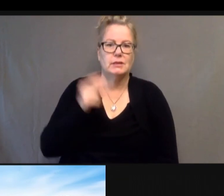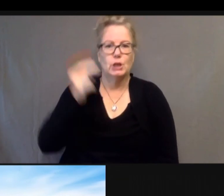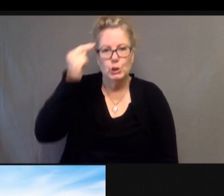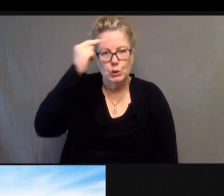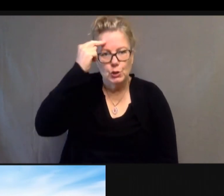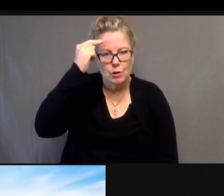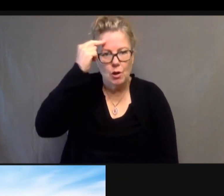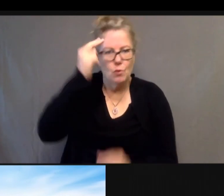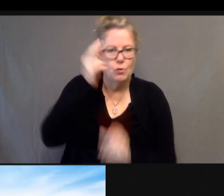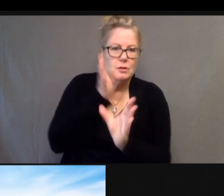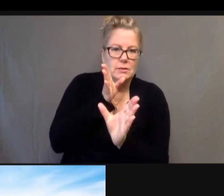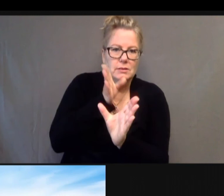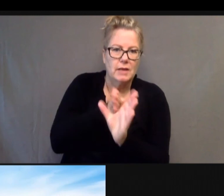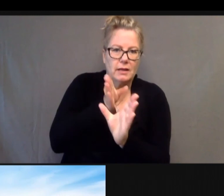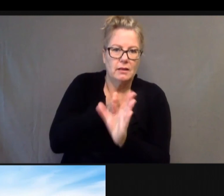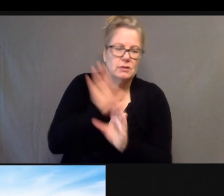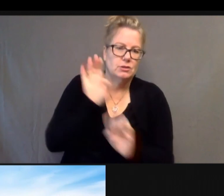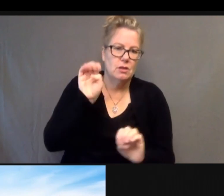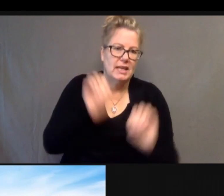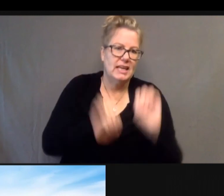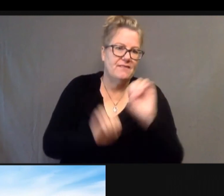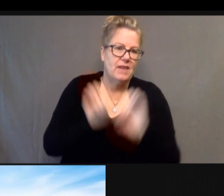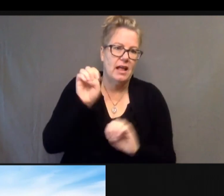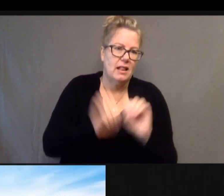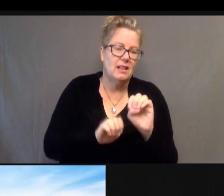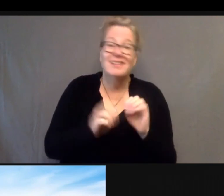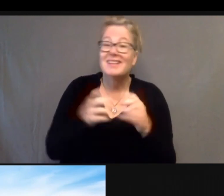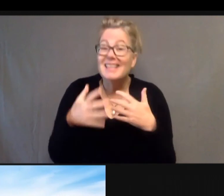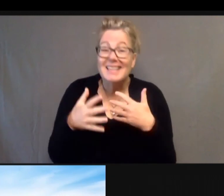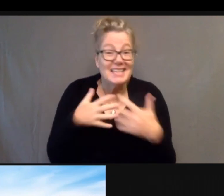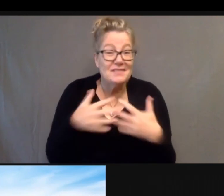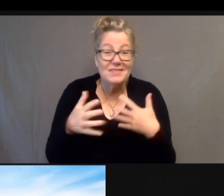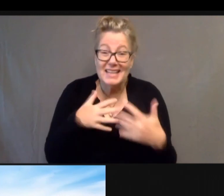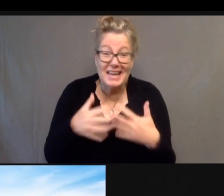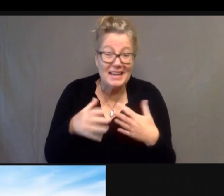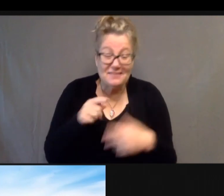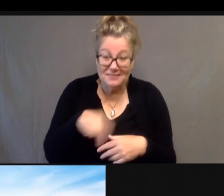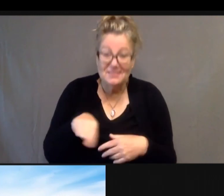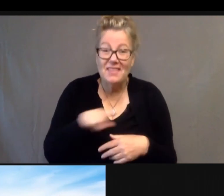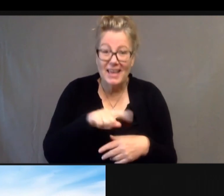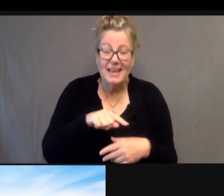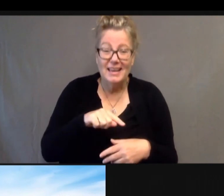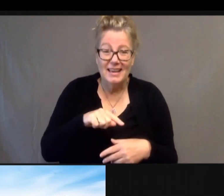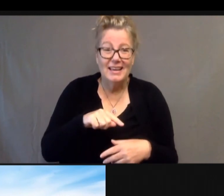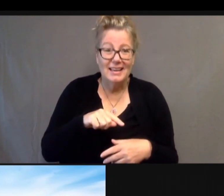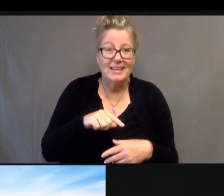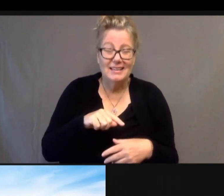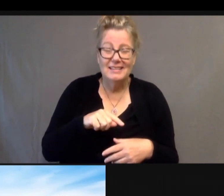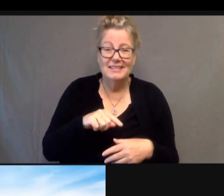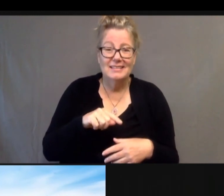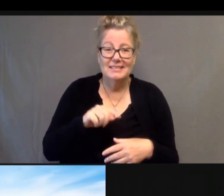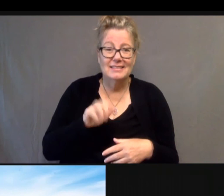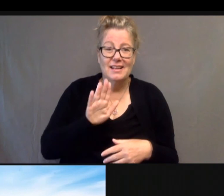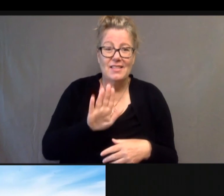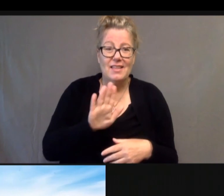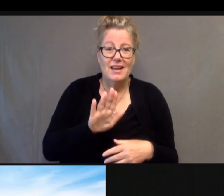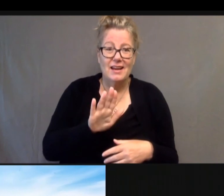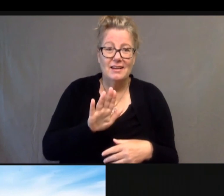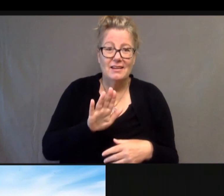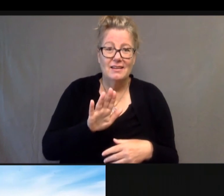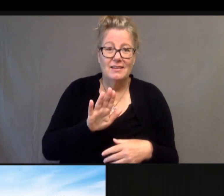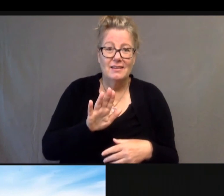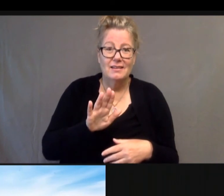or psychological evaluations, even if their main concern is a physical impairment or a